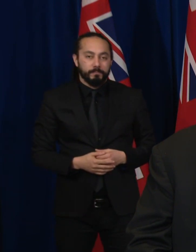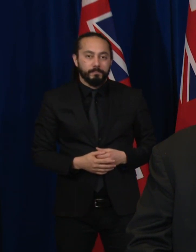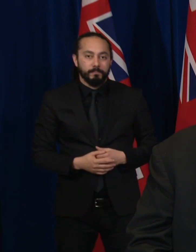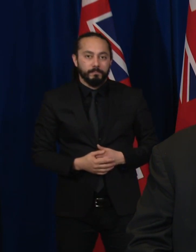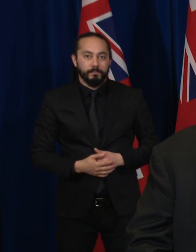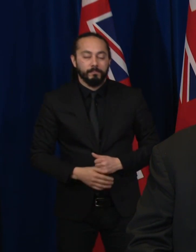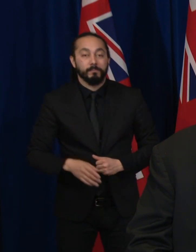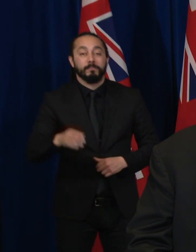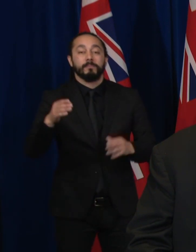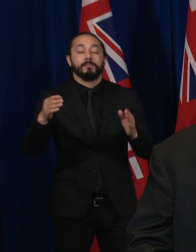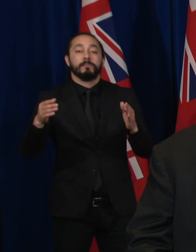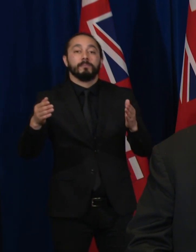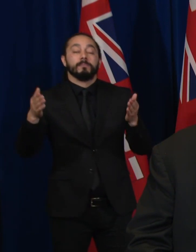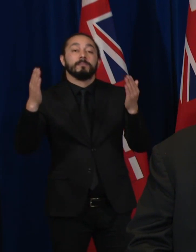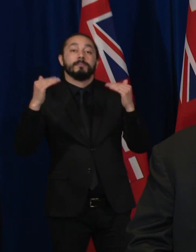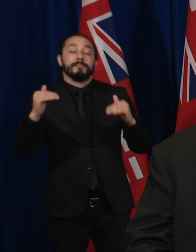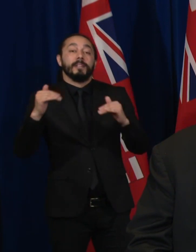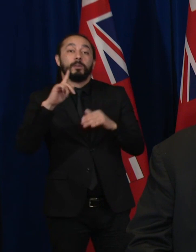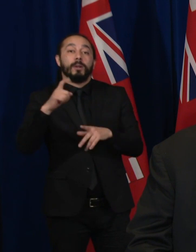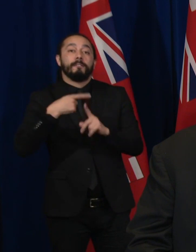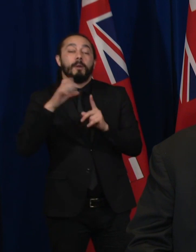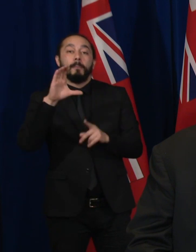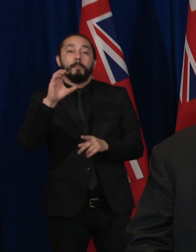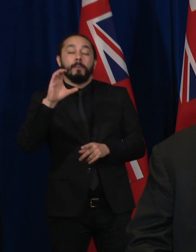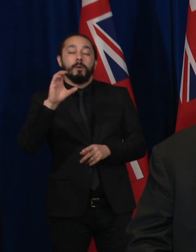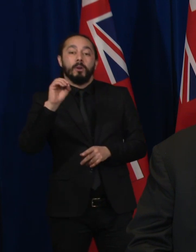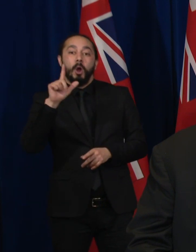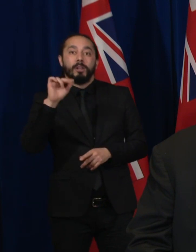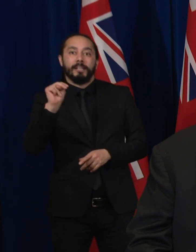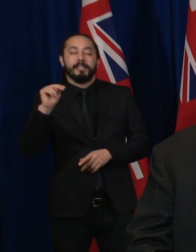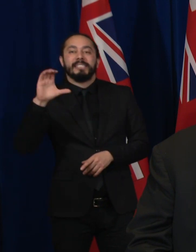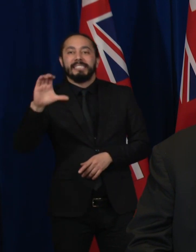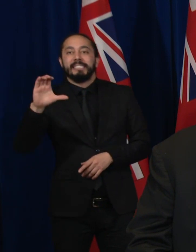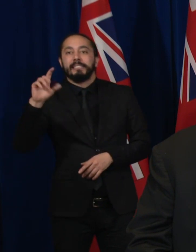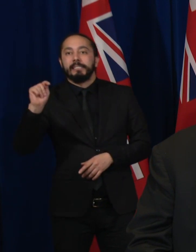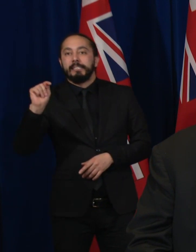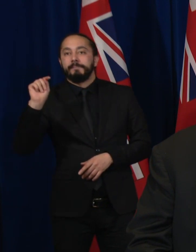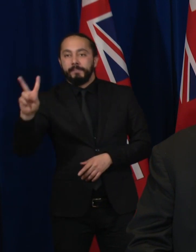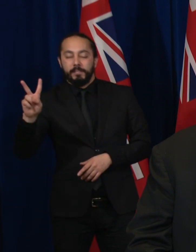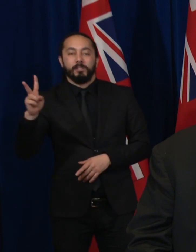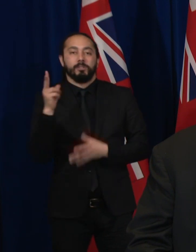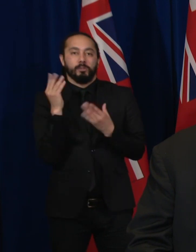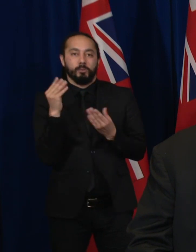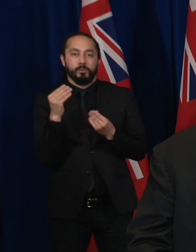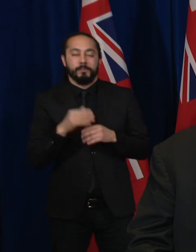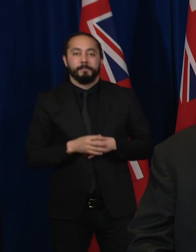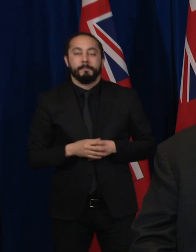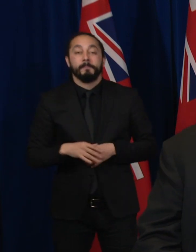Thank you. Hi. My question is for